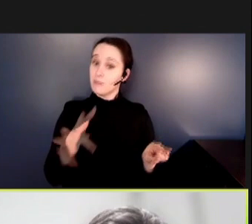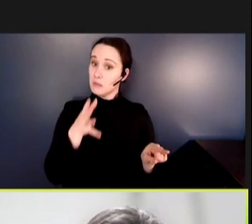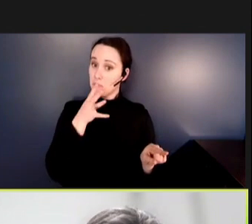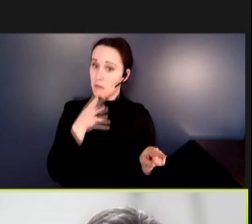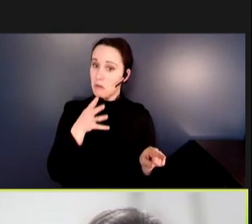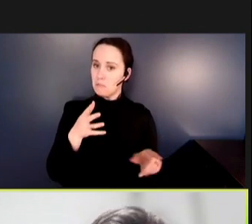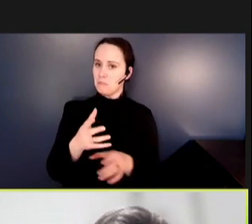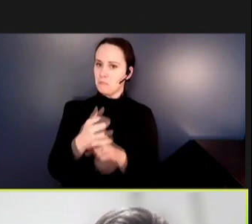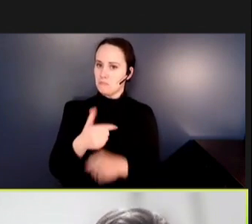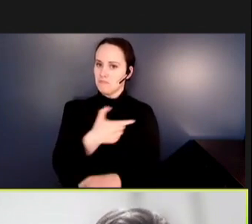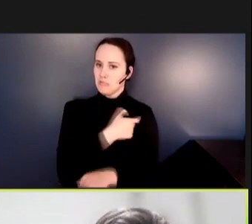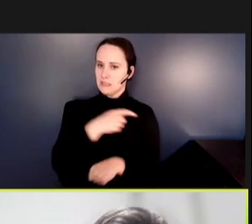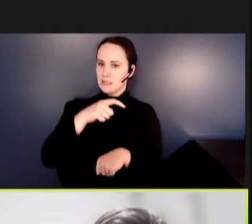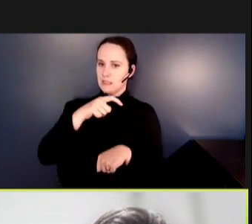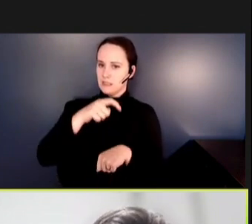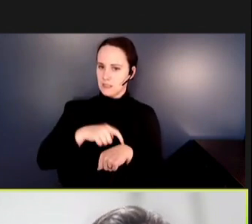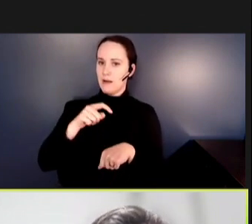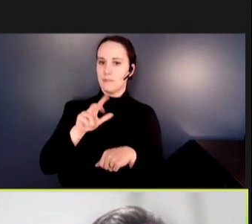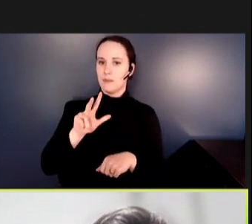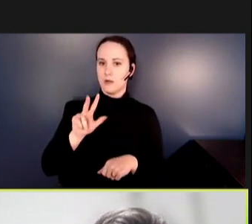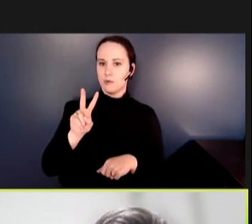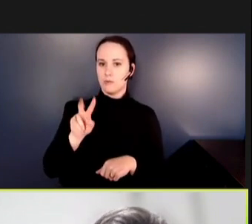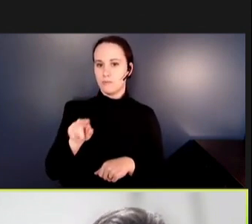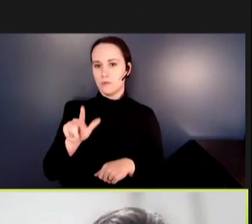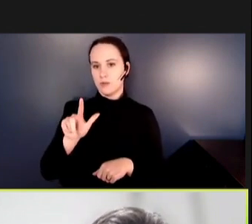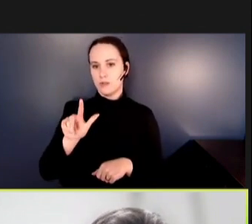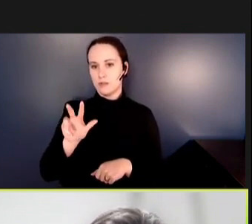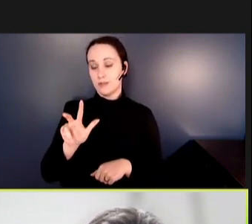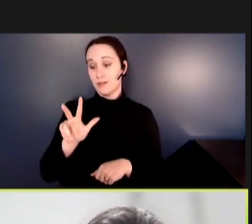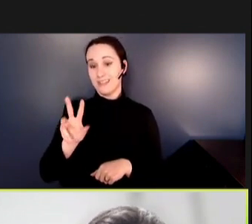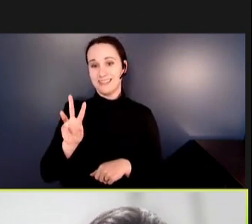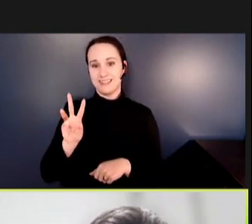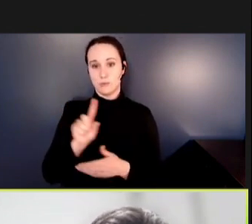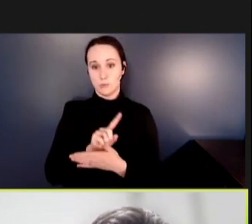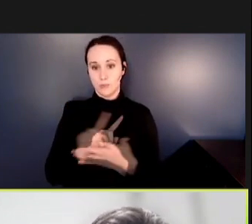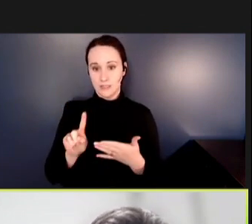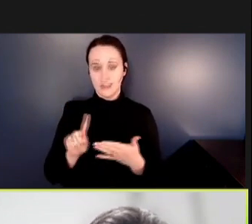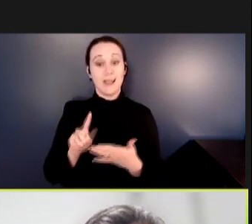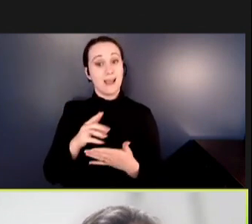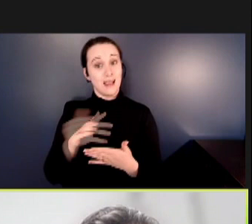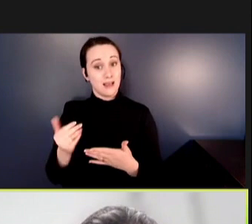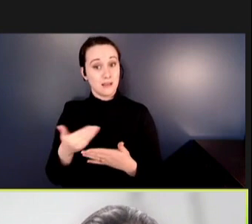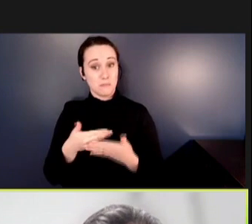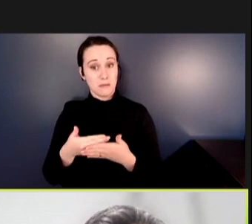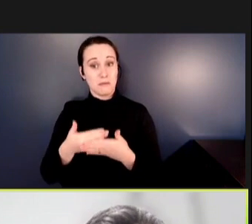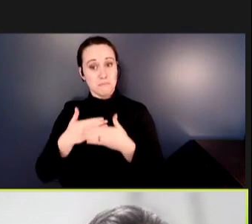36 window gestation and the baby is born at least 14 days later, they don't need to have Nirsevimab.